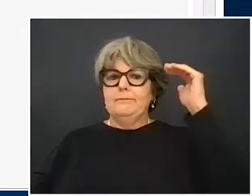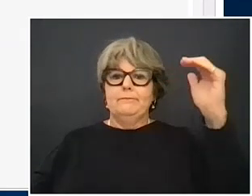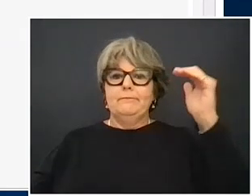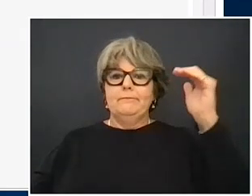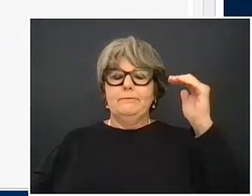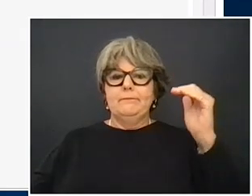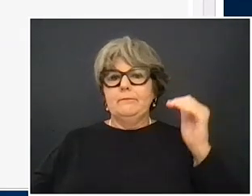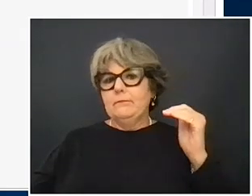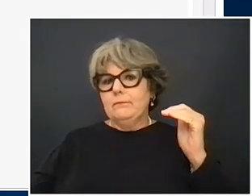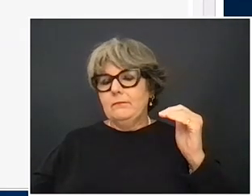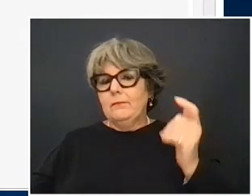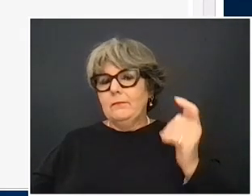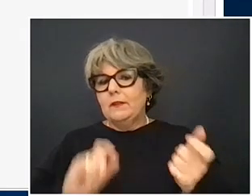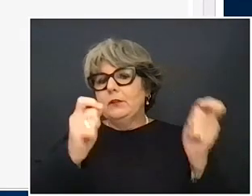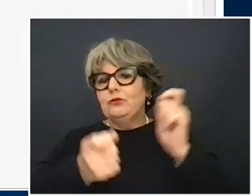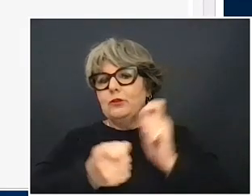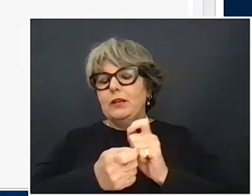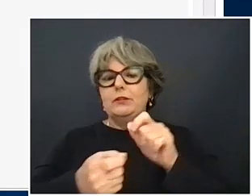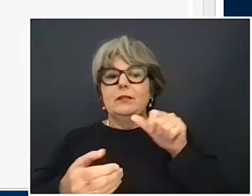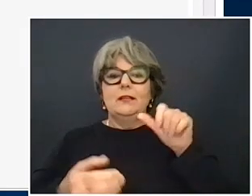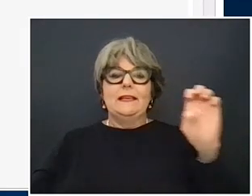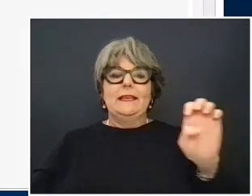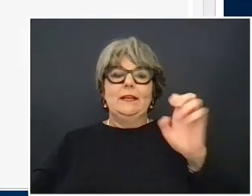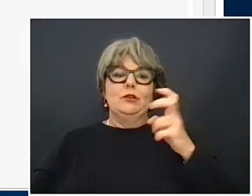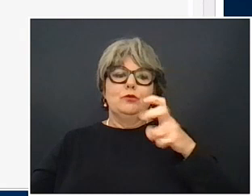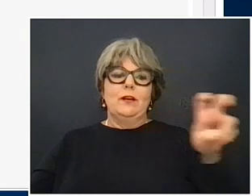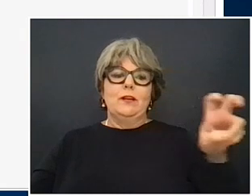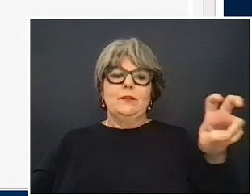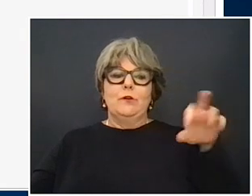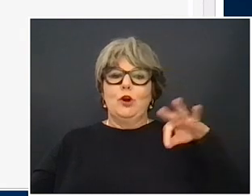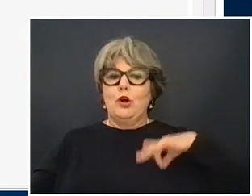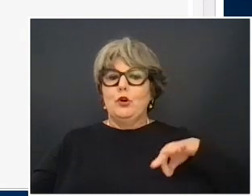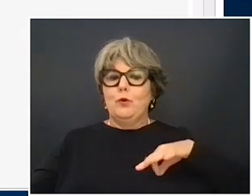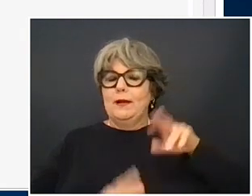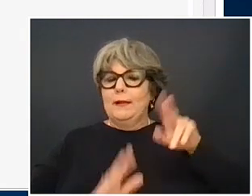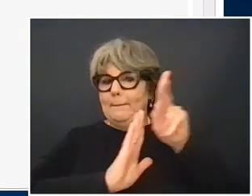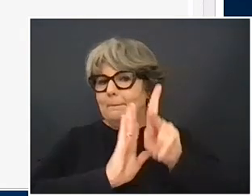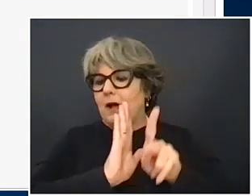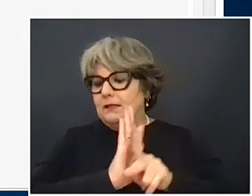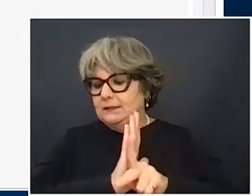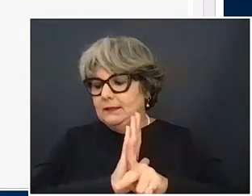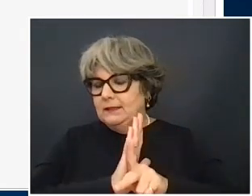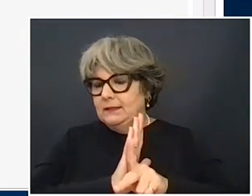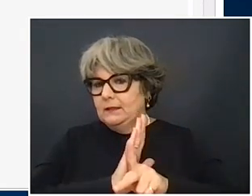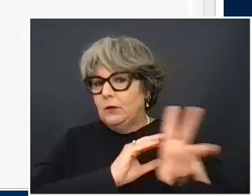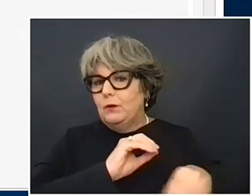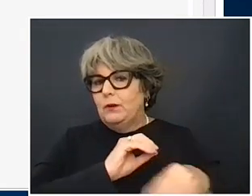under (e) transfer of credit policies. We have added (3), (4), and (5).